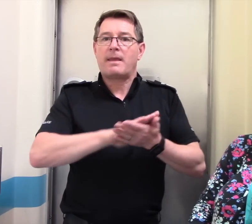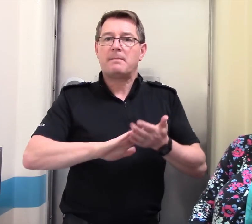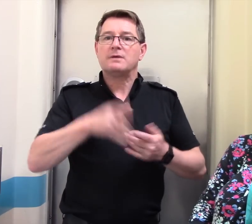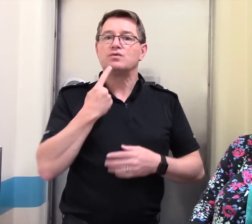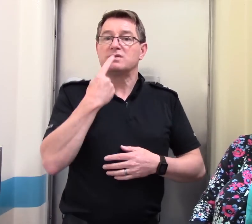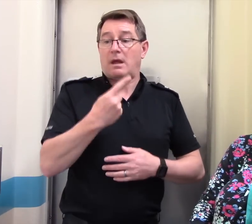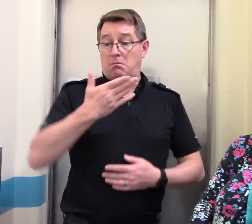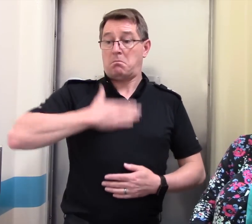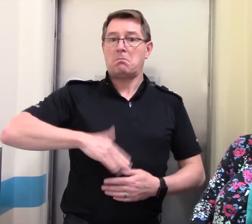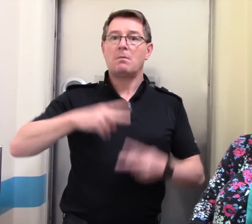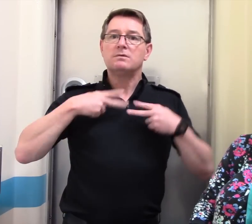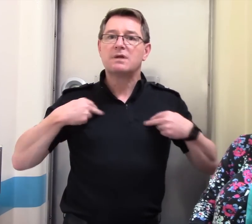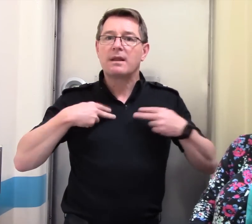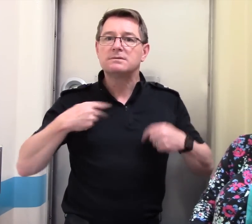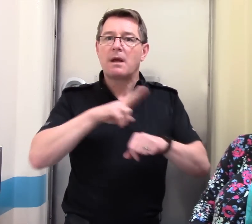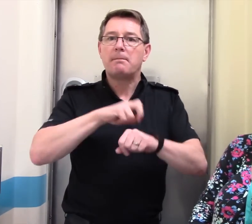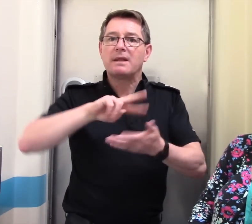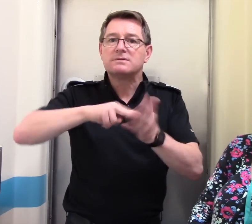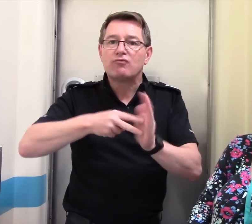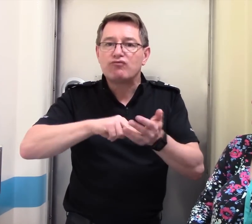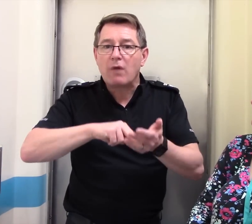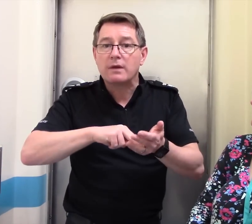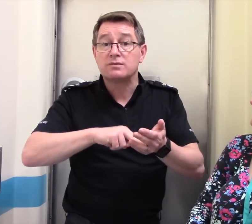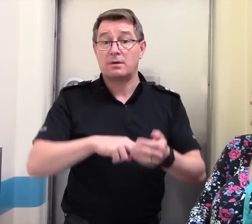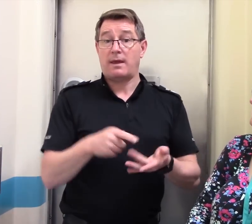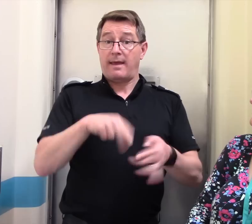If you say you want a solicitor, the police will arrange one.